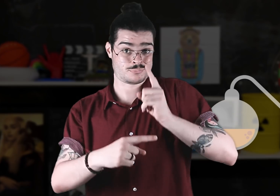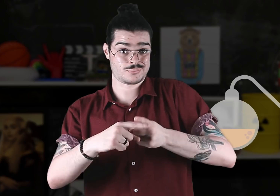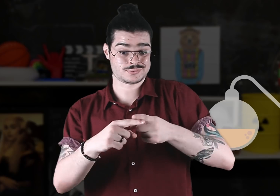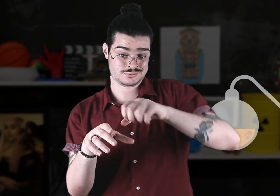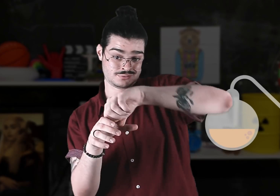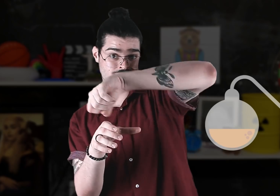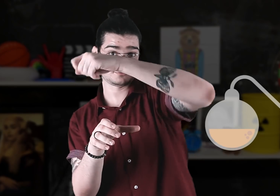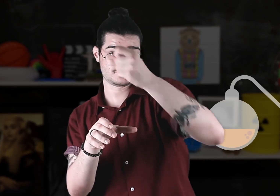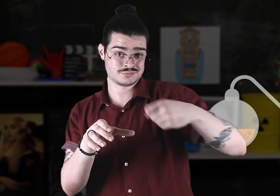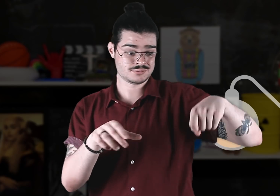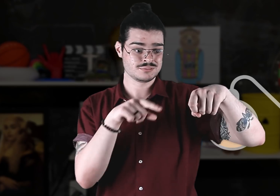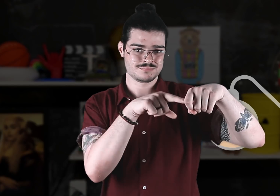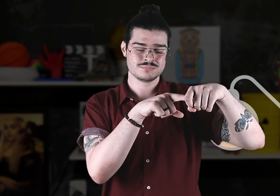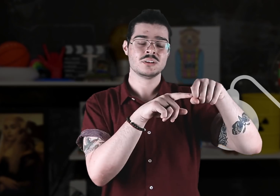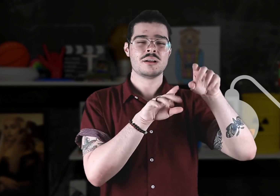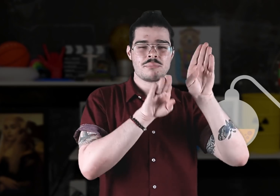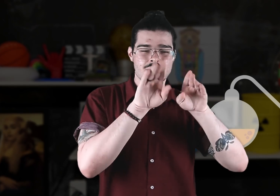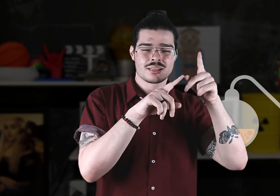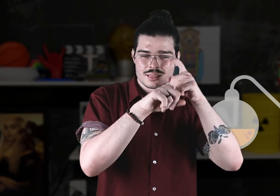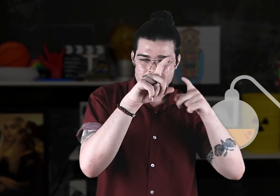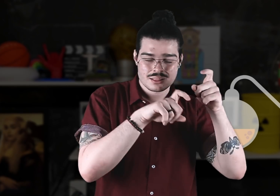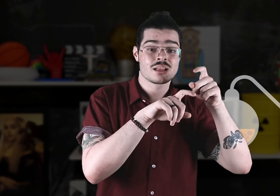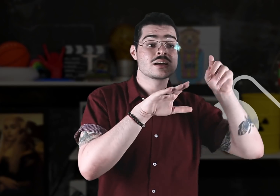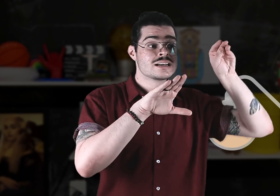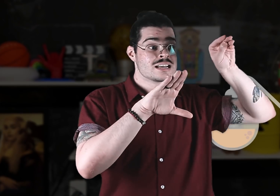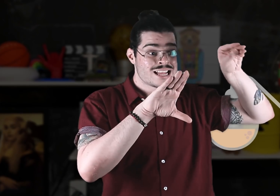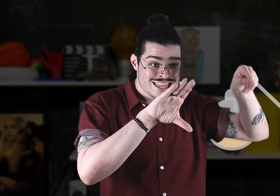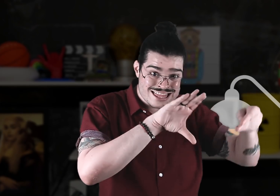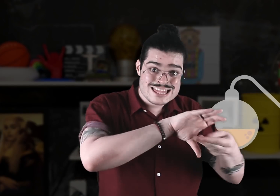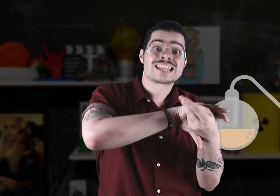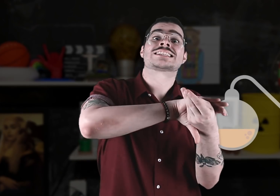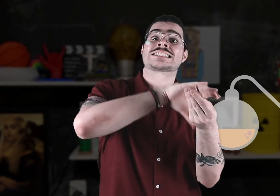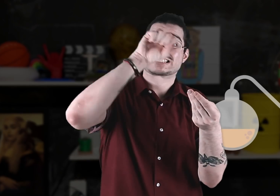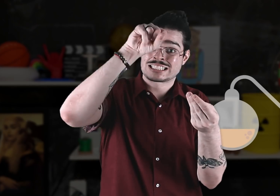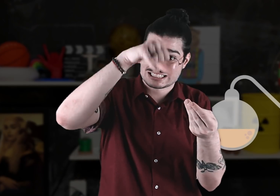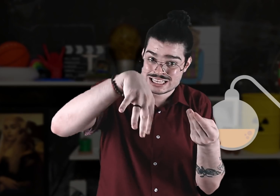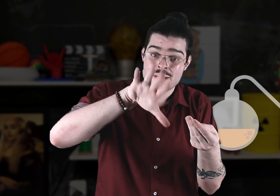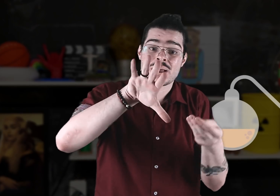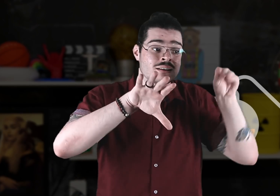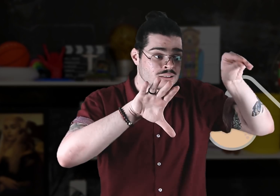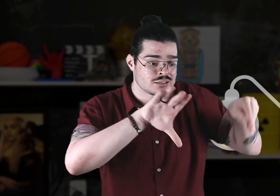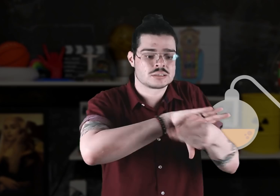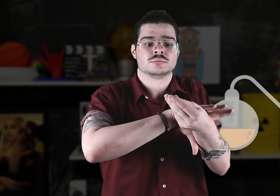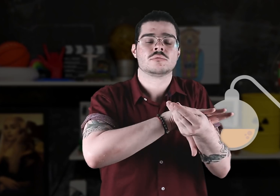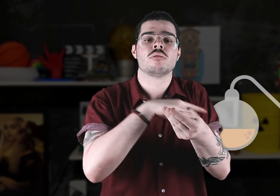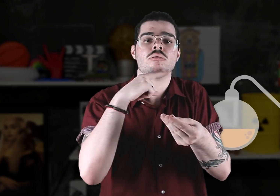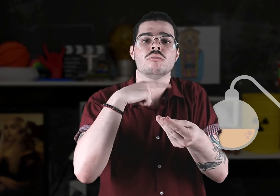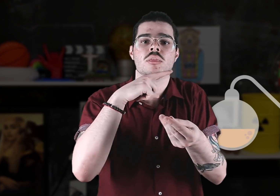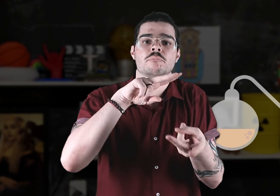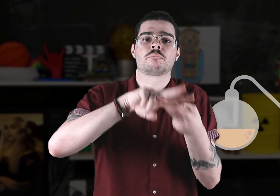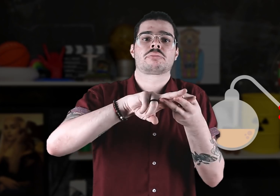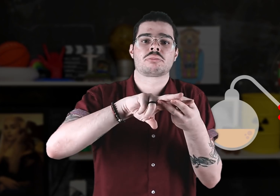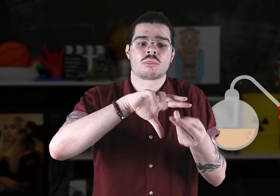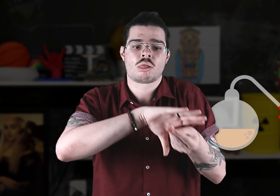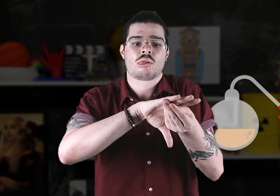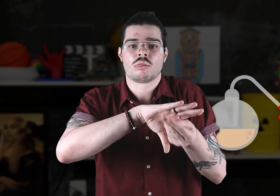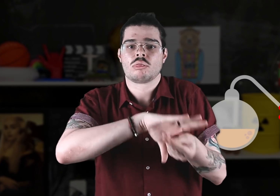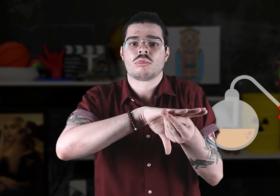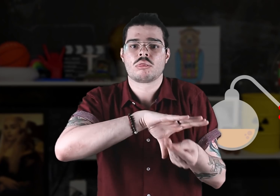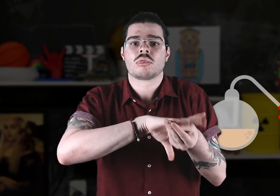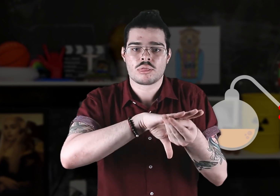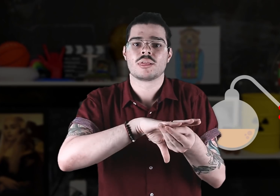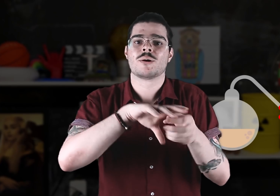Because the microorganisms got stuck in the middle of the swan neck, they